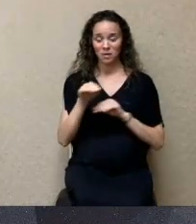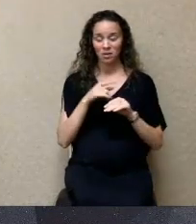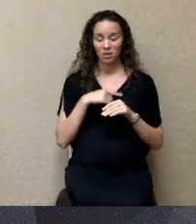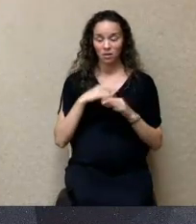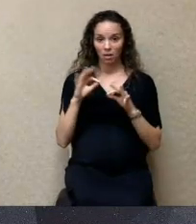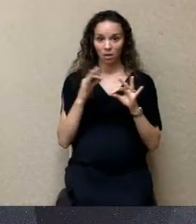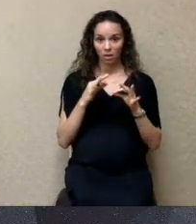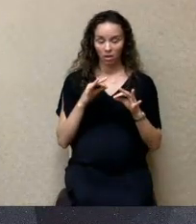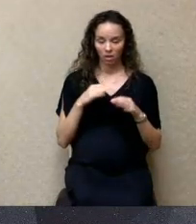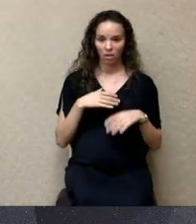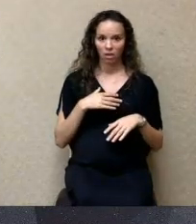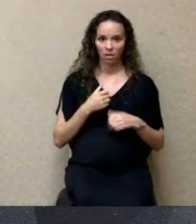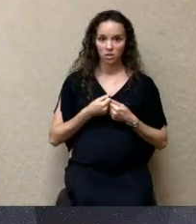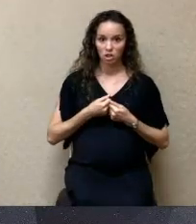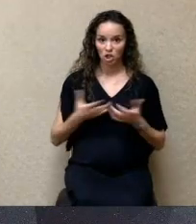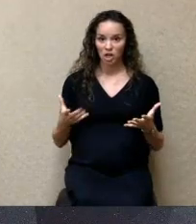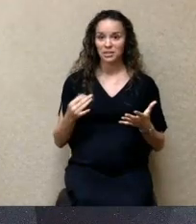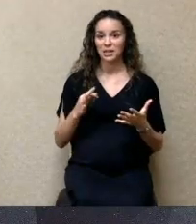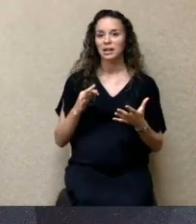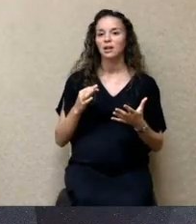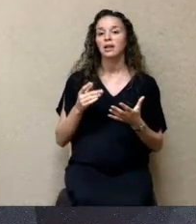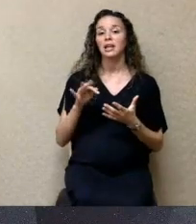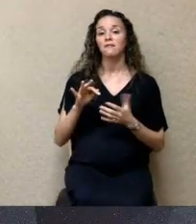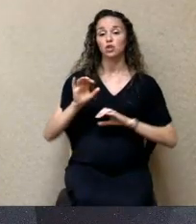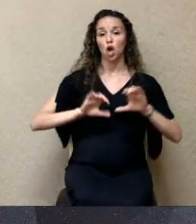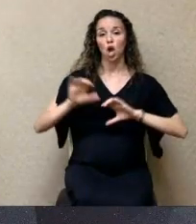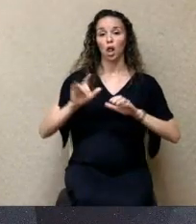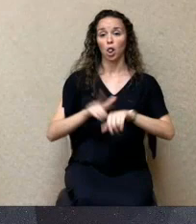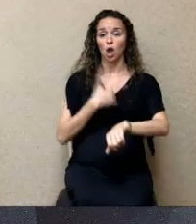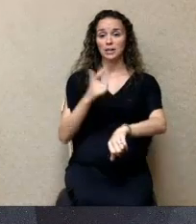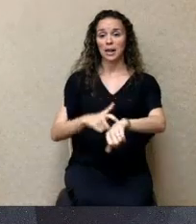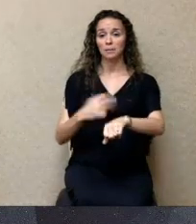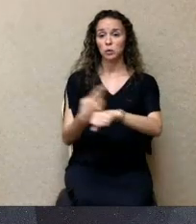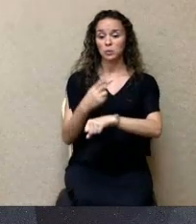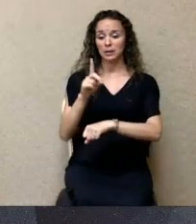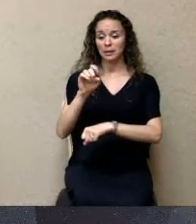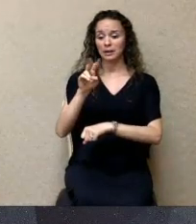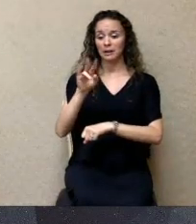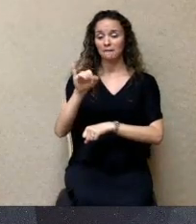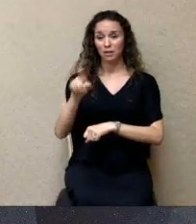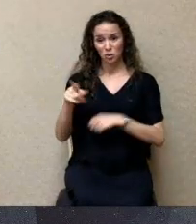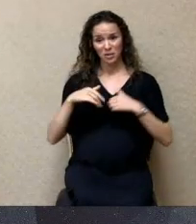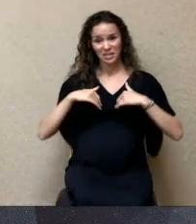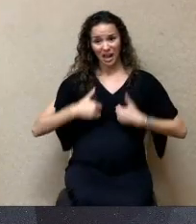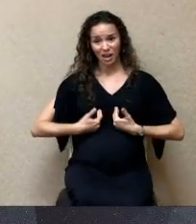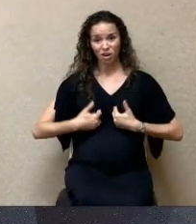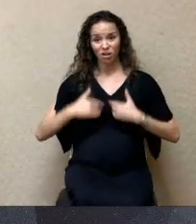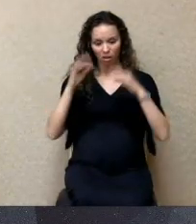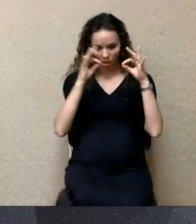Does it get exhausting if you're talking for a long time? Do you get exhausted, Mike?